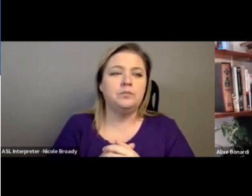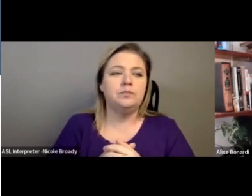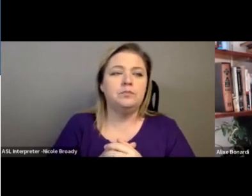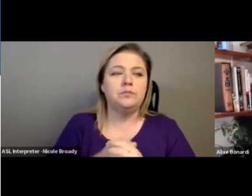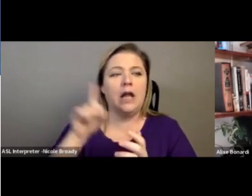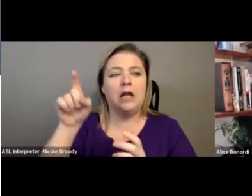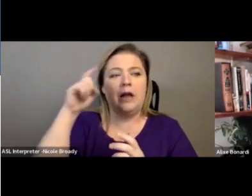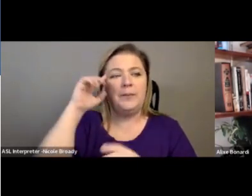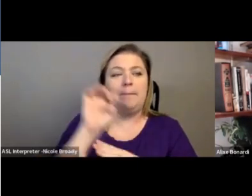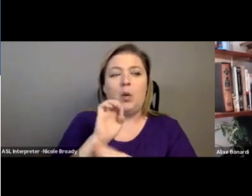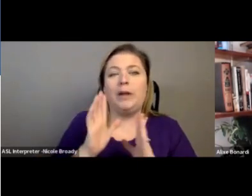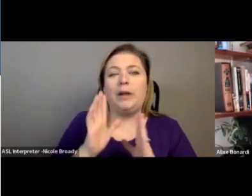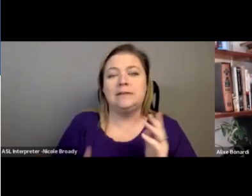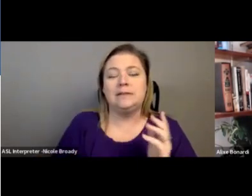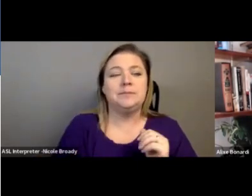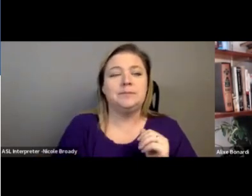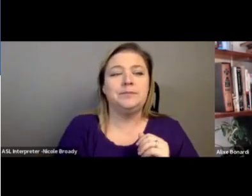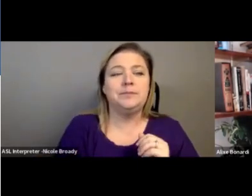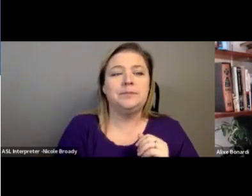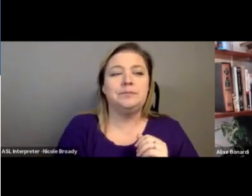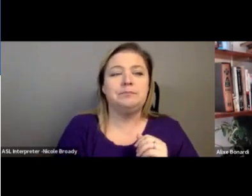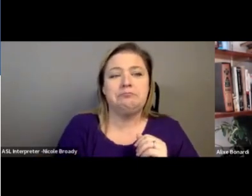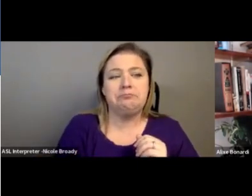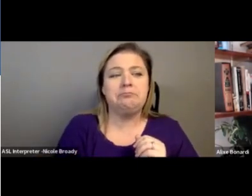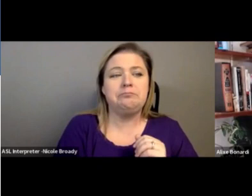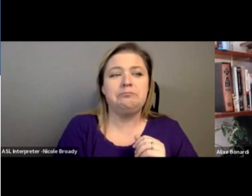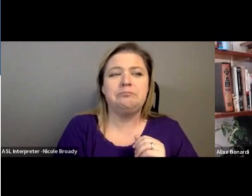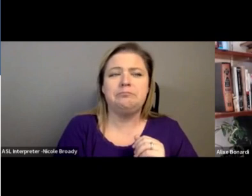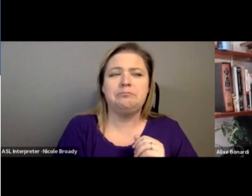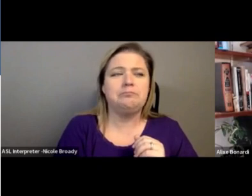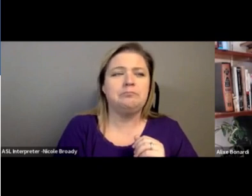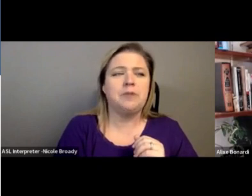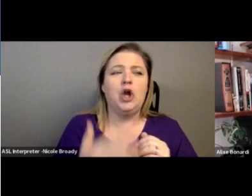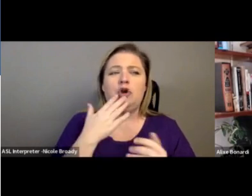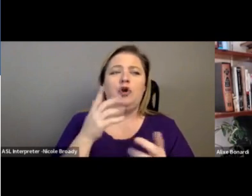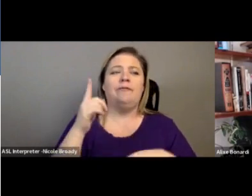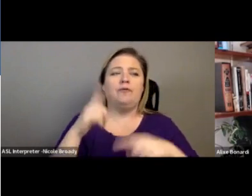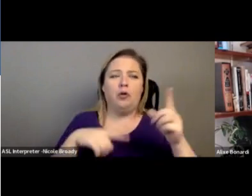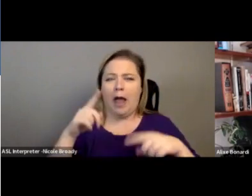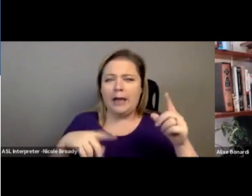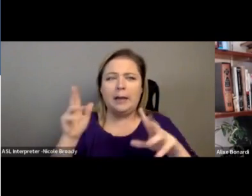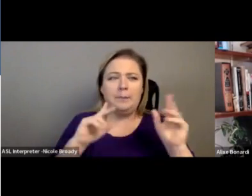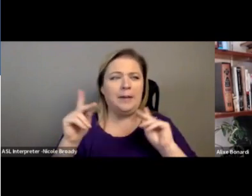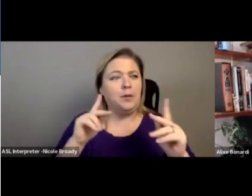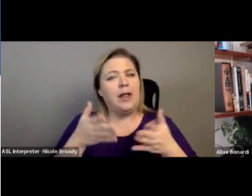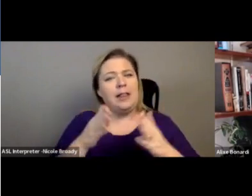employees. So so we've got a real mix of people joining here today and this leads to rich conversation. So thank you all